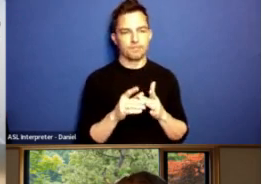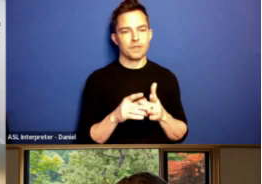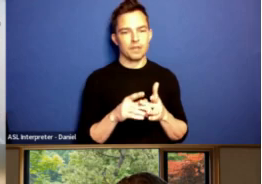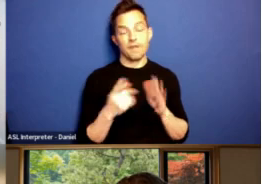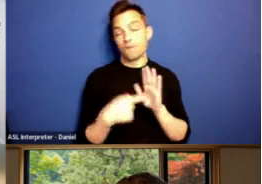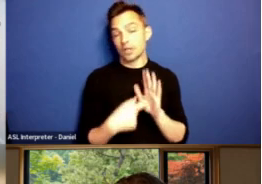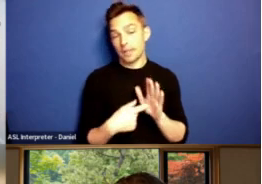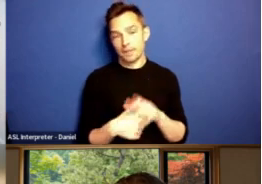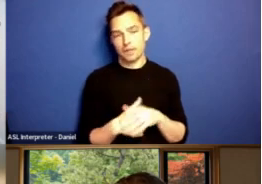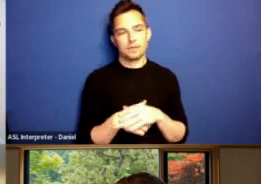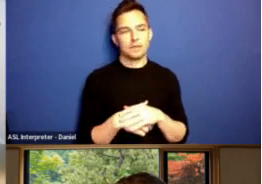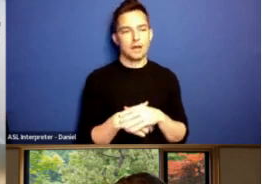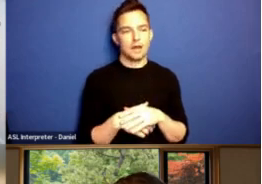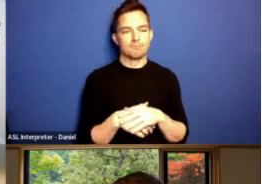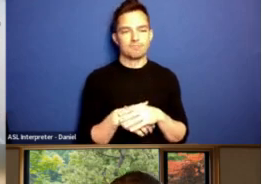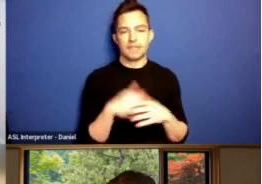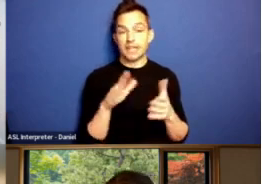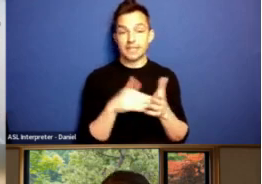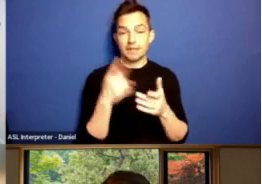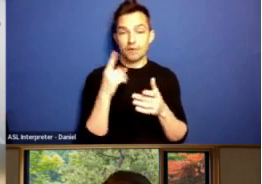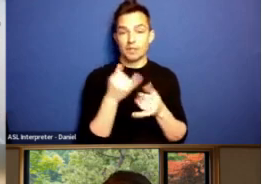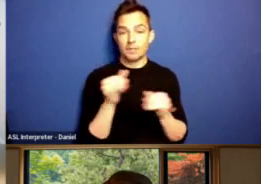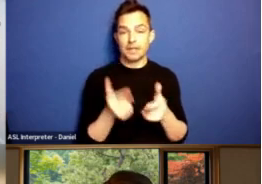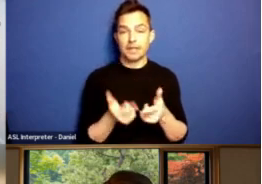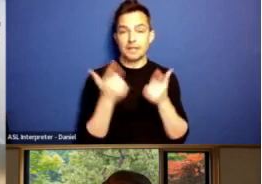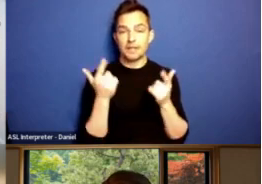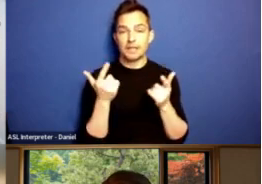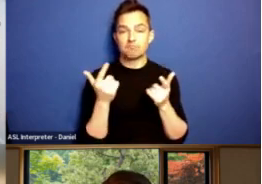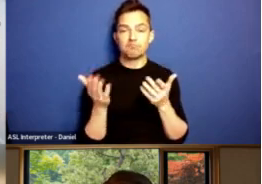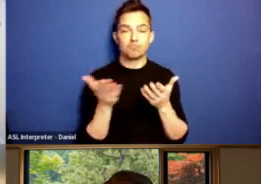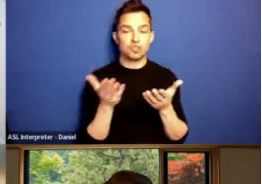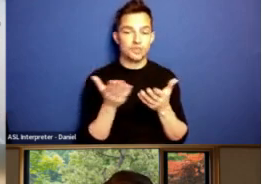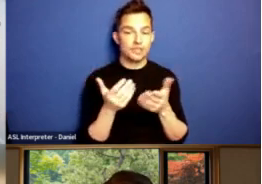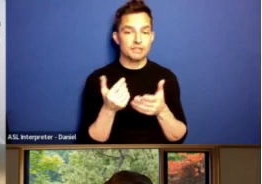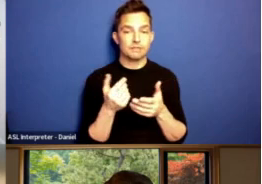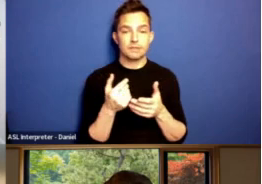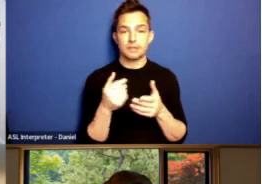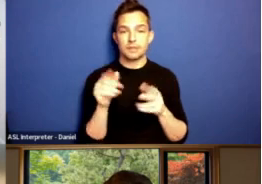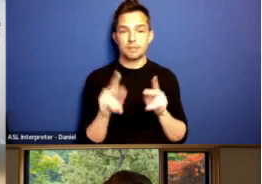would it be a traumatic brain injury grantee, working with a person that has brain injury,